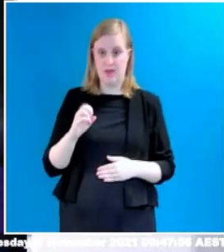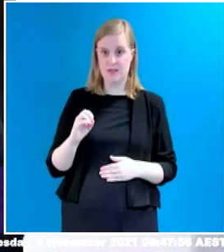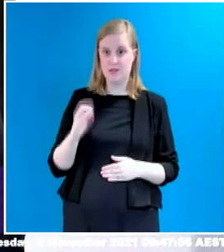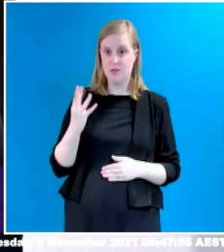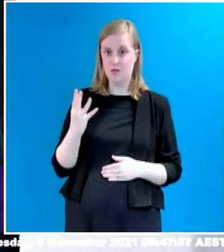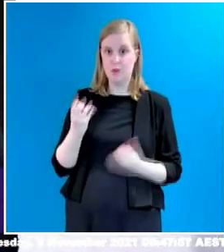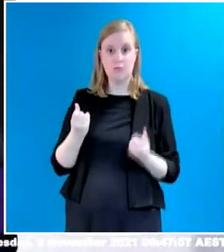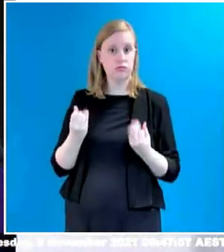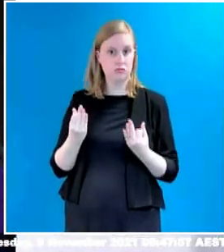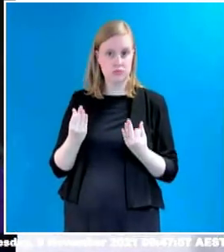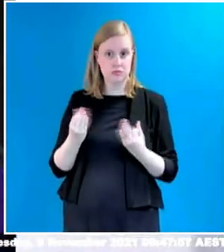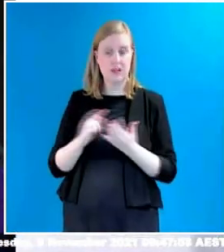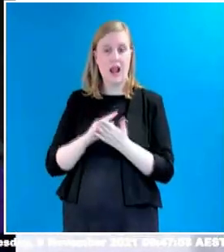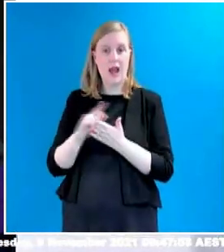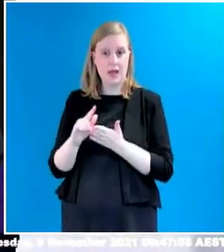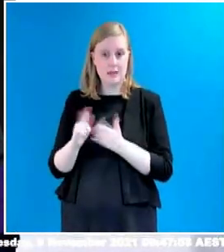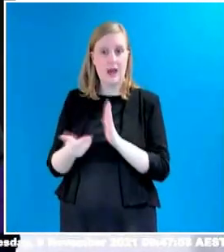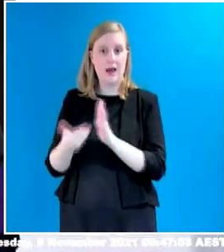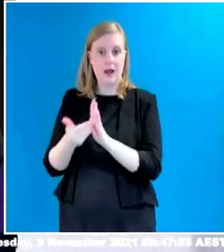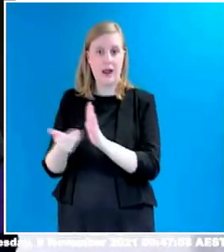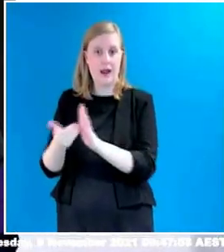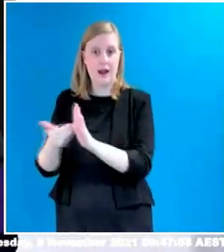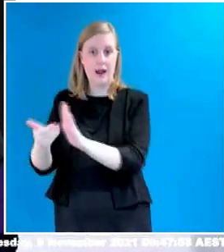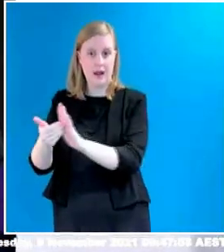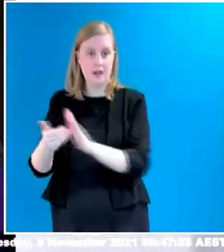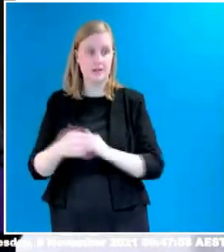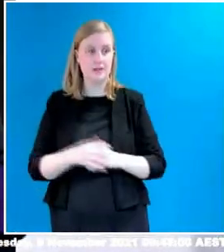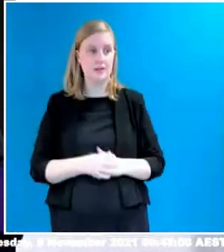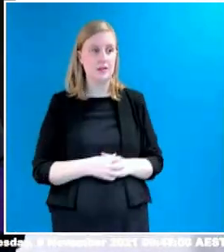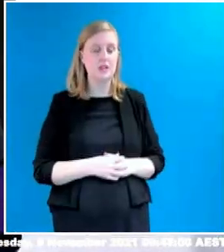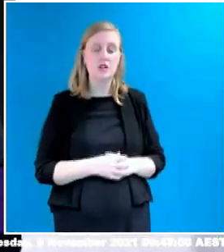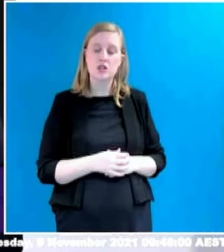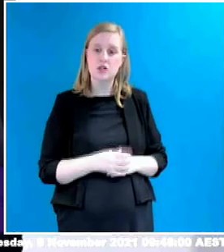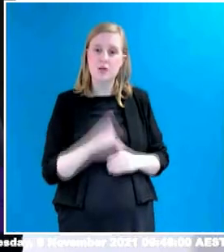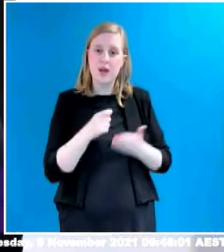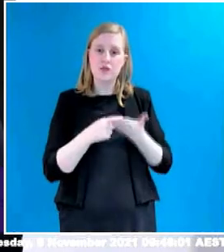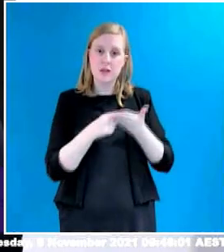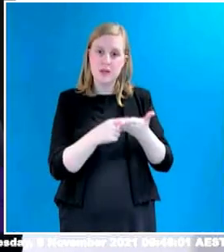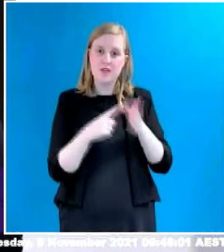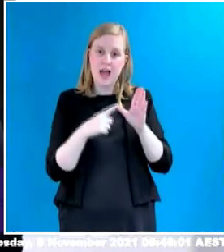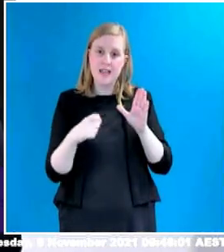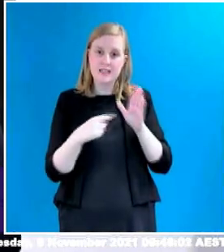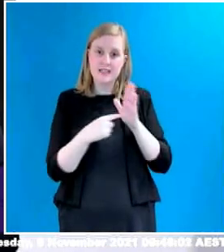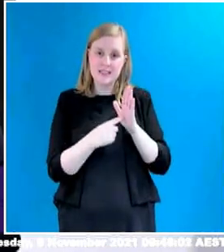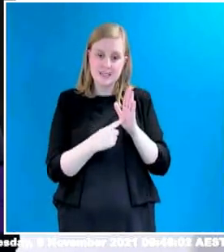ACT Bill of Rights that had both comprehensive protections for civil and